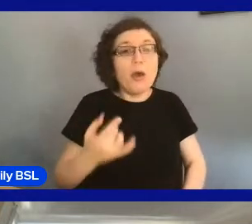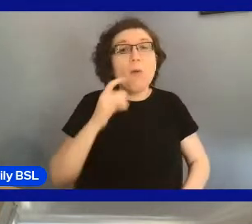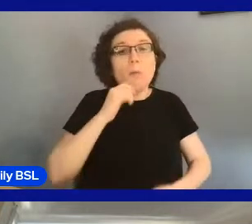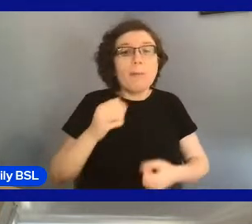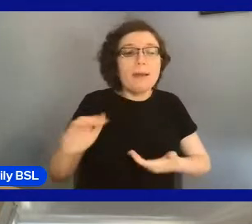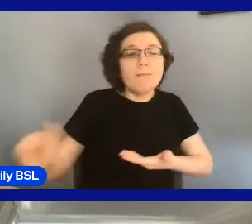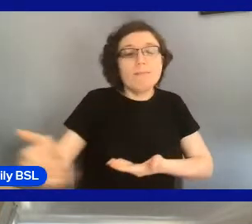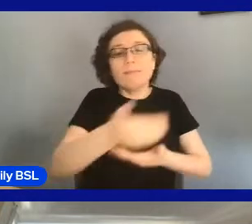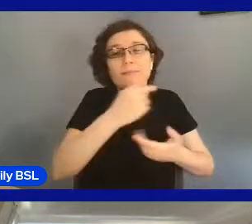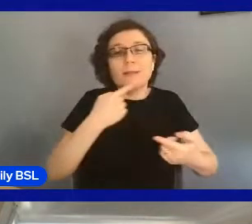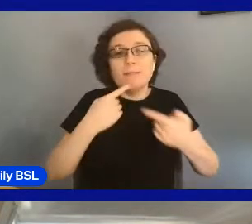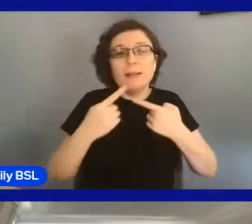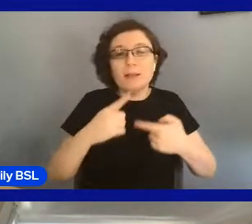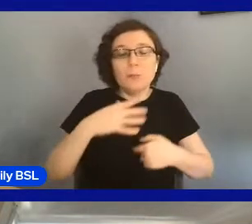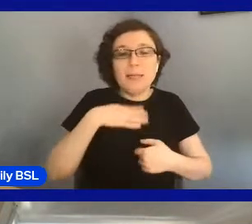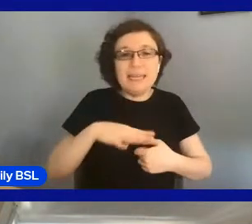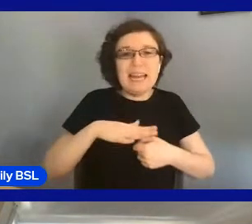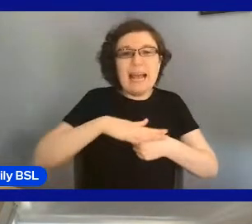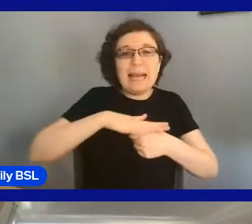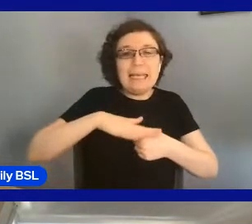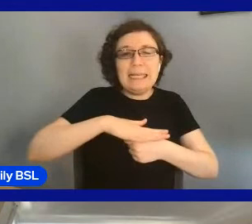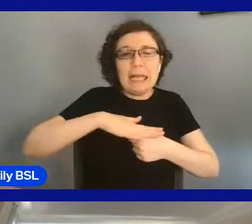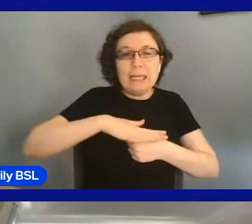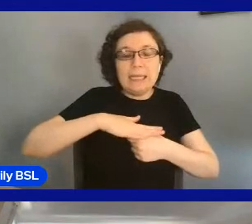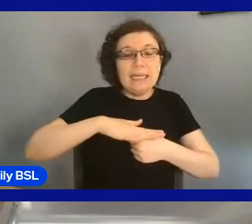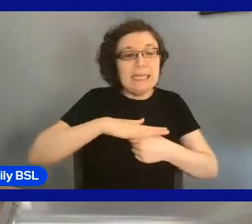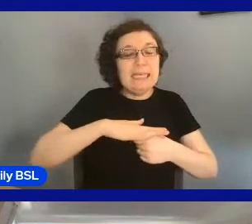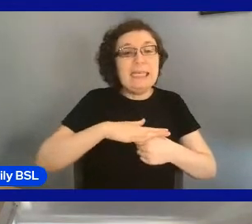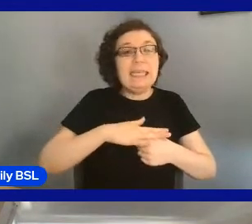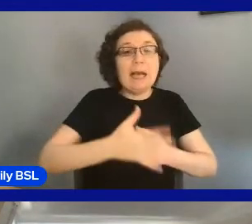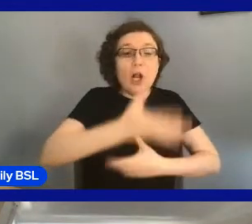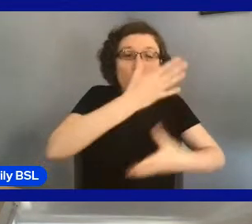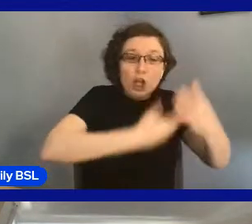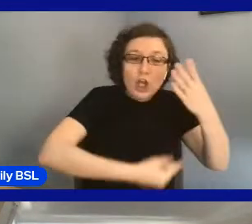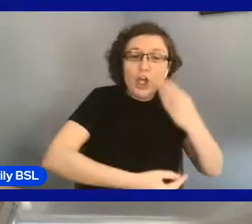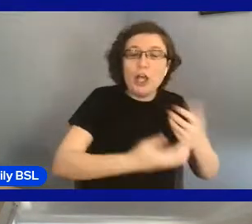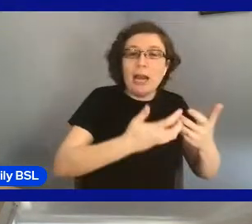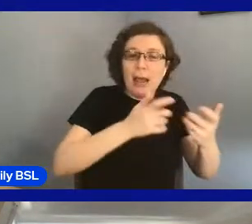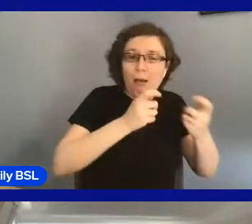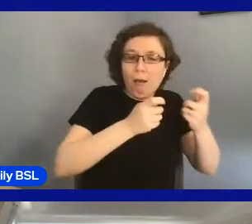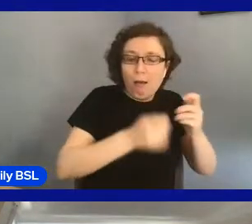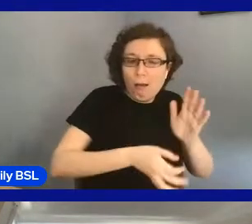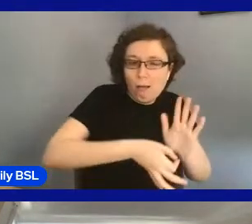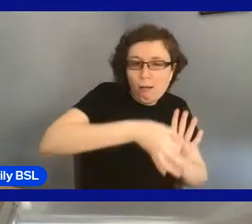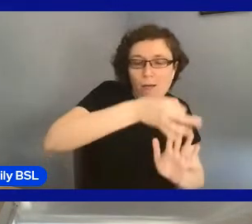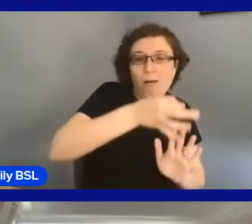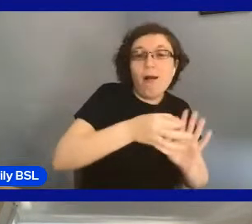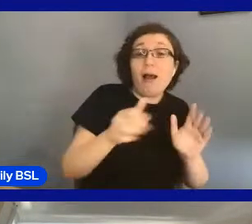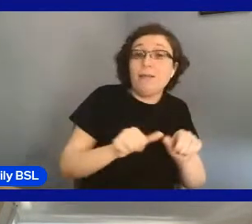Over the next month, the platform is going to be ready, by the middle of next week, next month